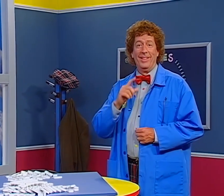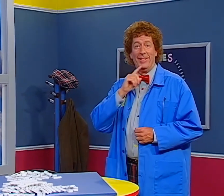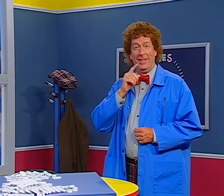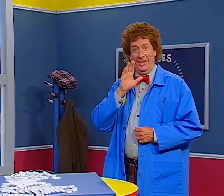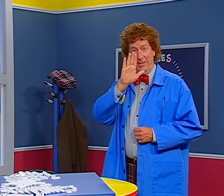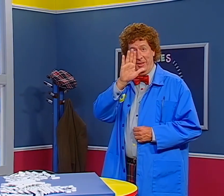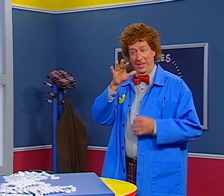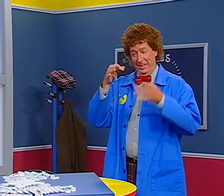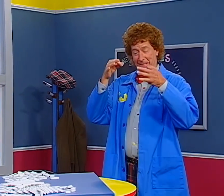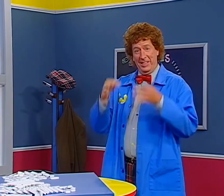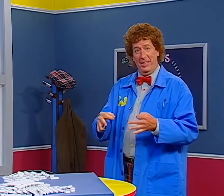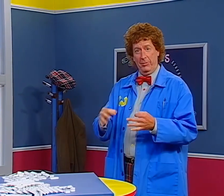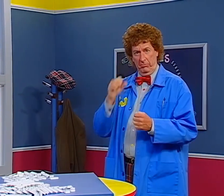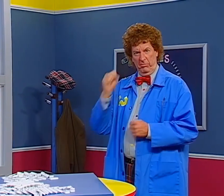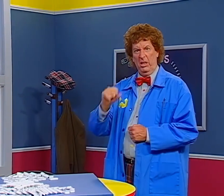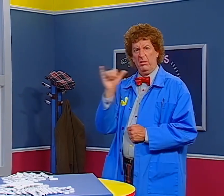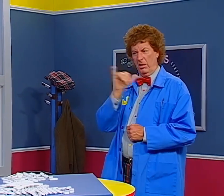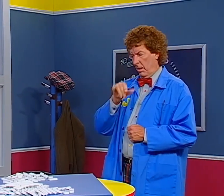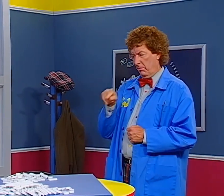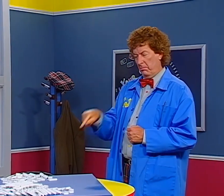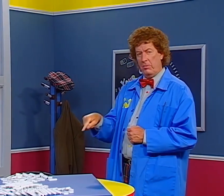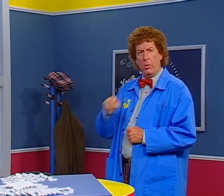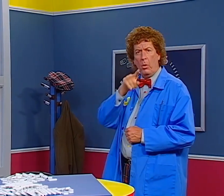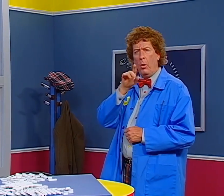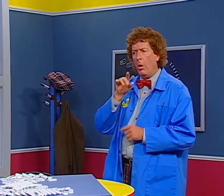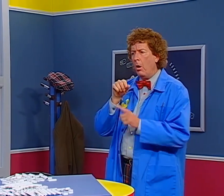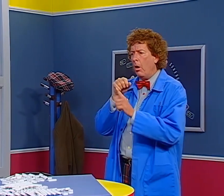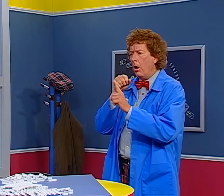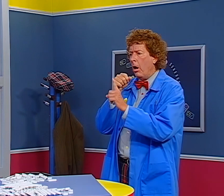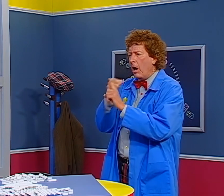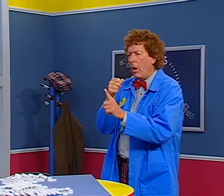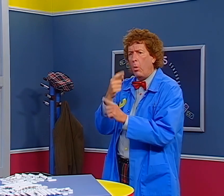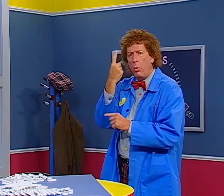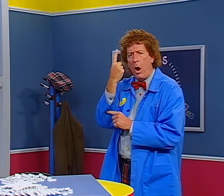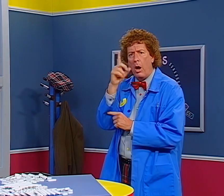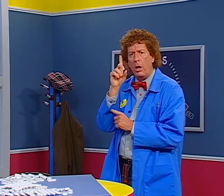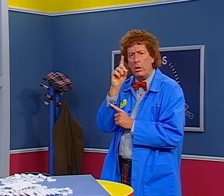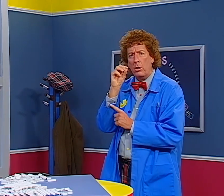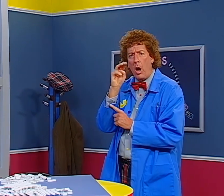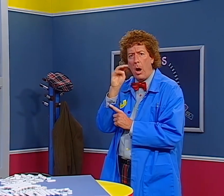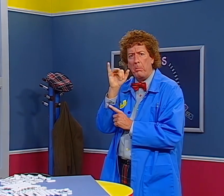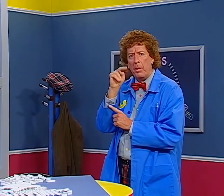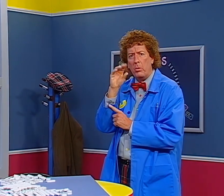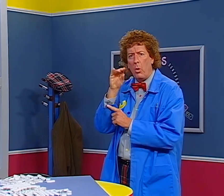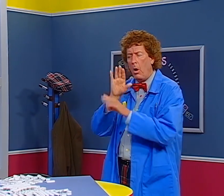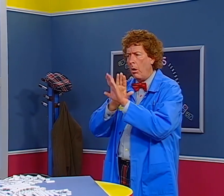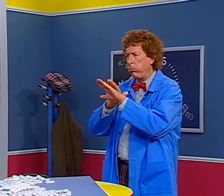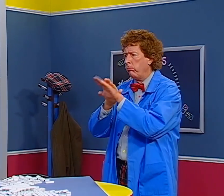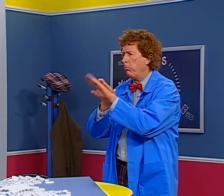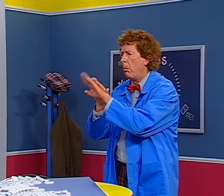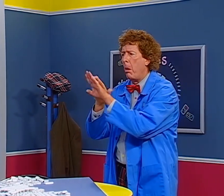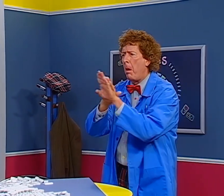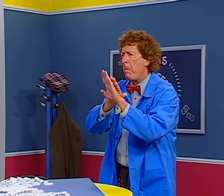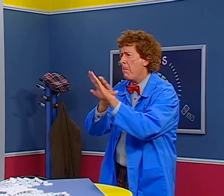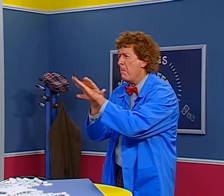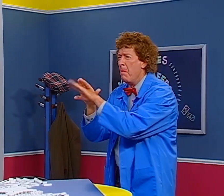YOUR DECISIONS ARE LIKE THESE DOMINOS. YOU PUSH ONE DOMINO, AND IT FALLS OVER AND HITS THE NEXT ONE,